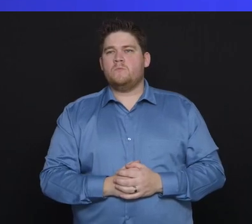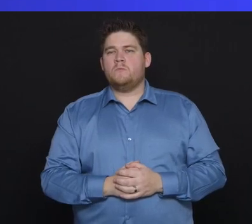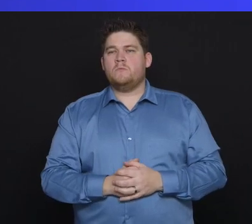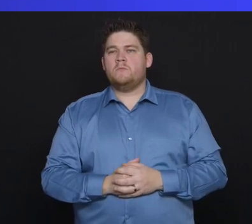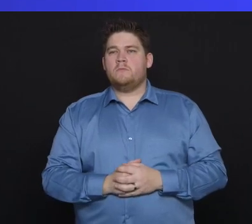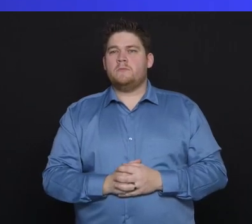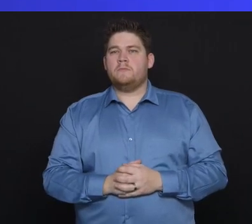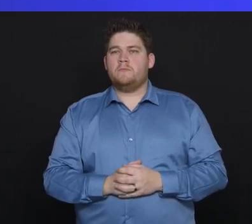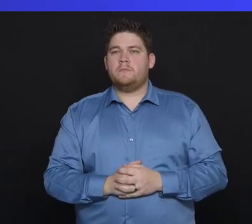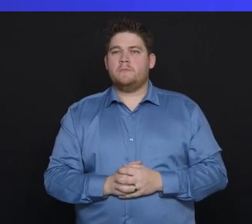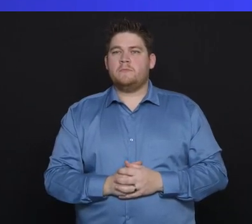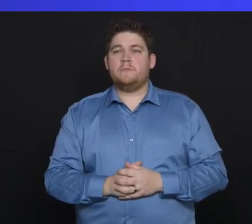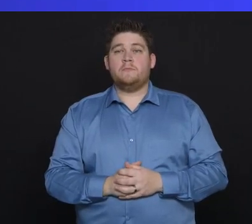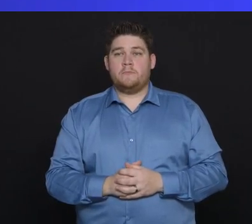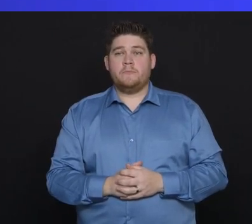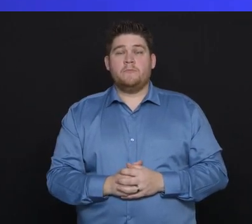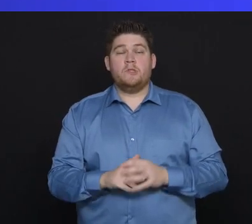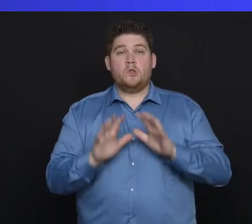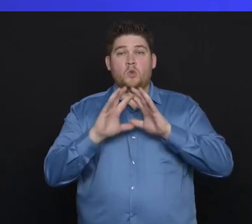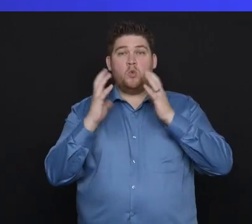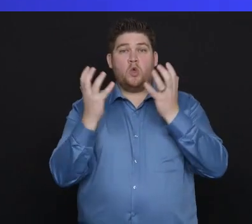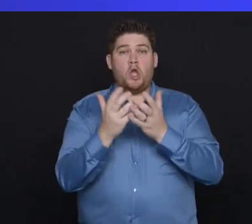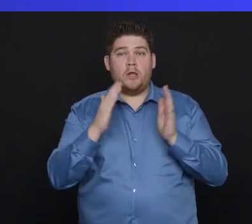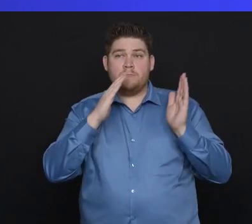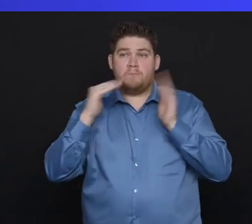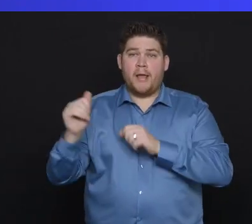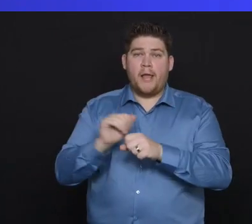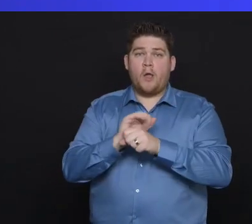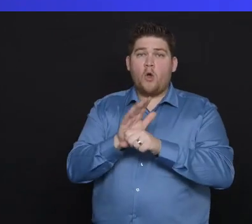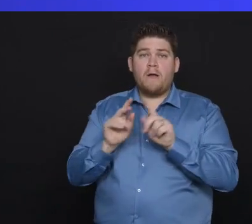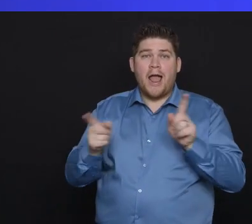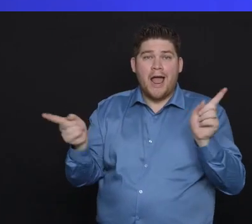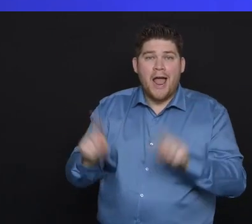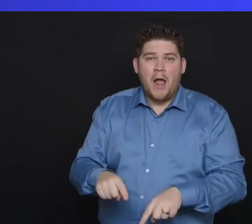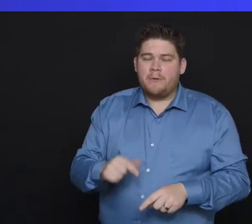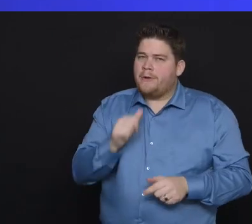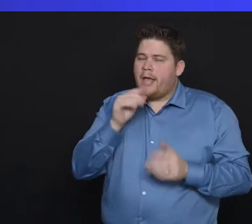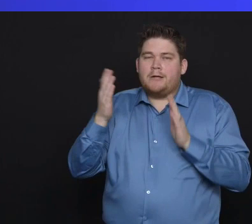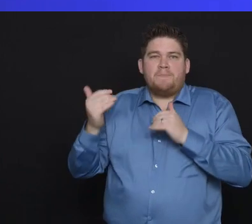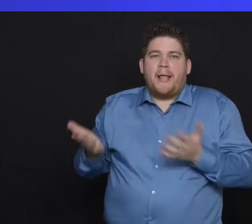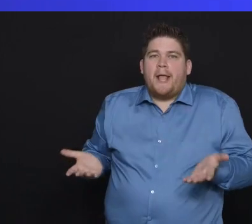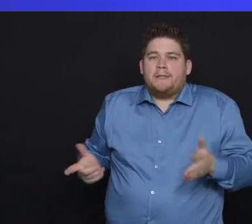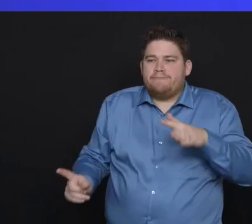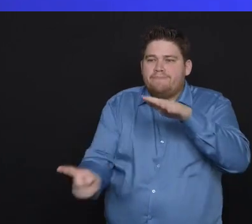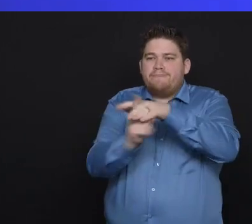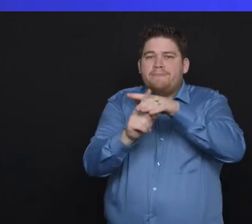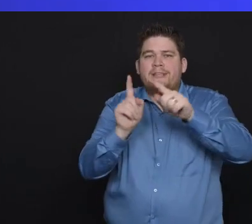pandemic that we're experiencing right now. I know I have talked for many years in the WHO and these other